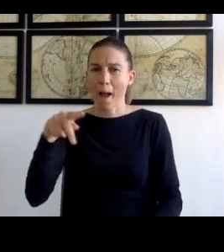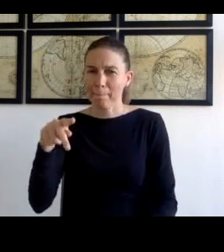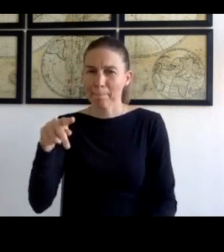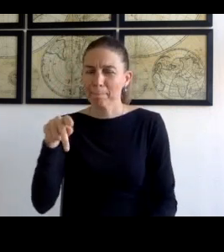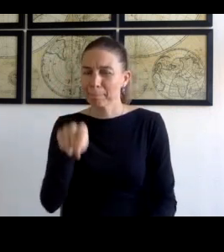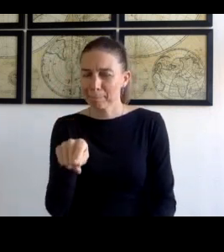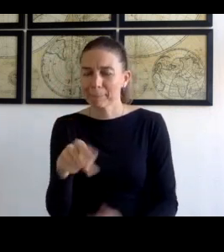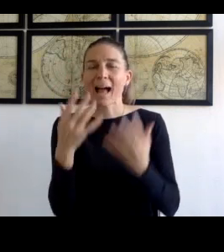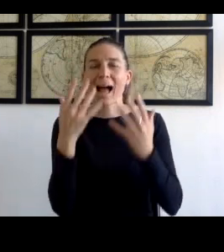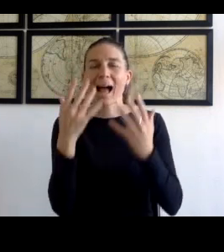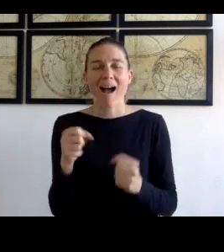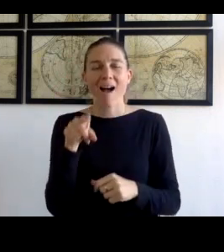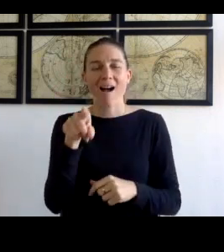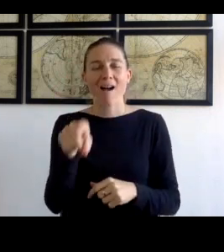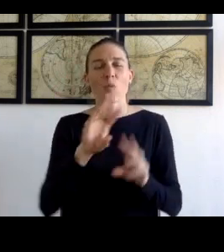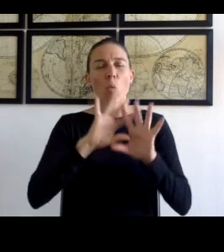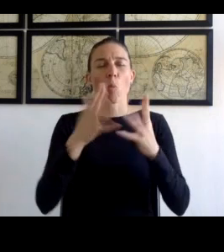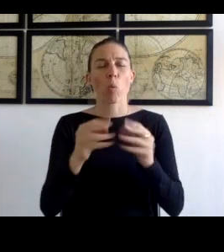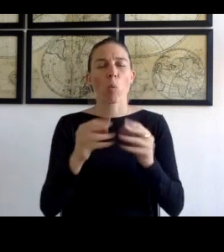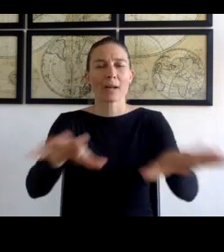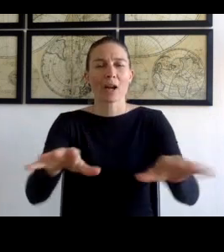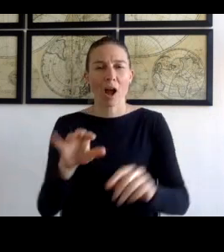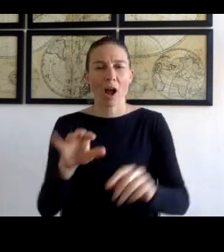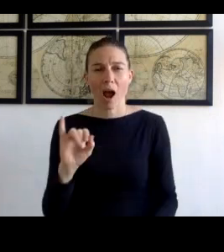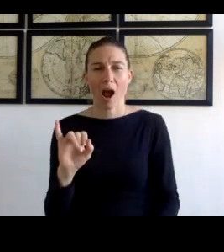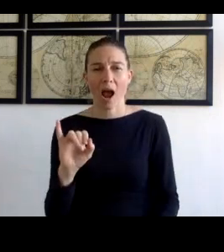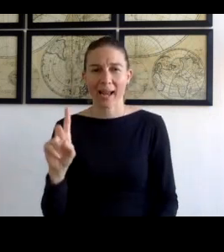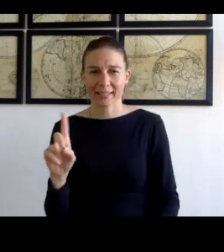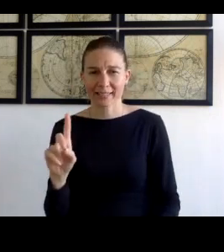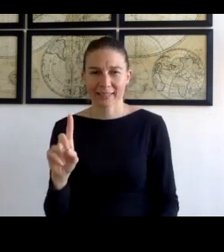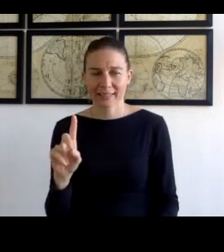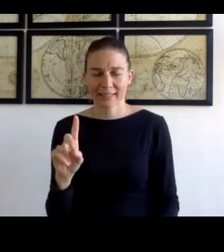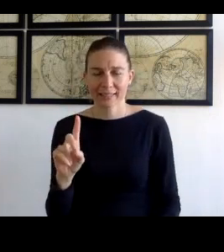But the user surface might look a little different